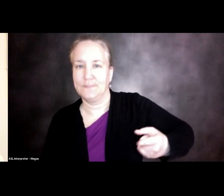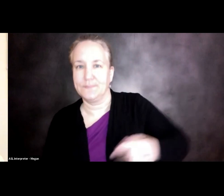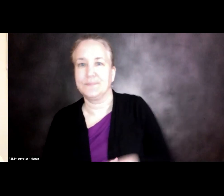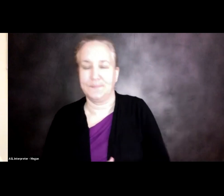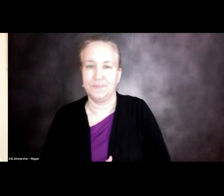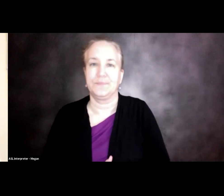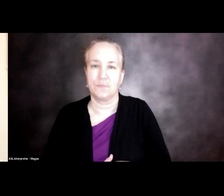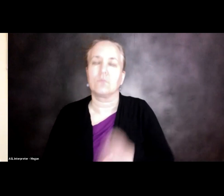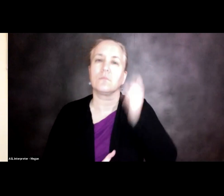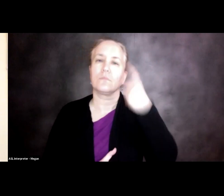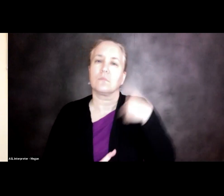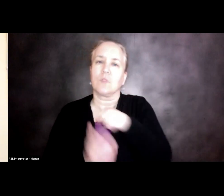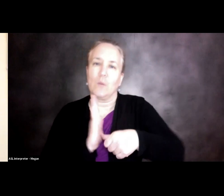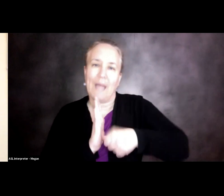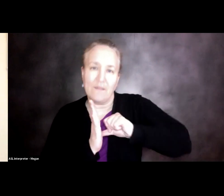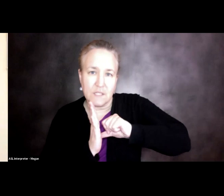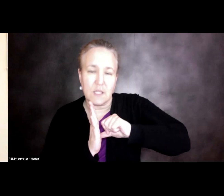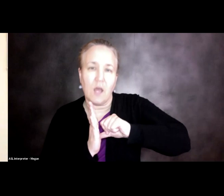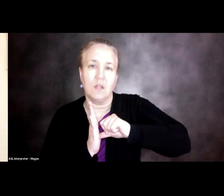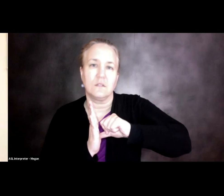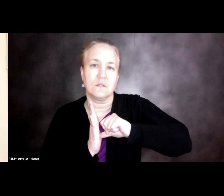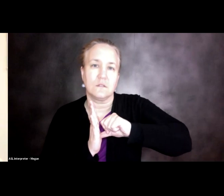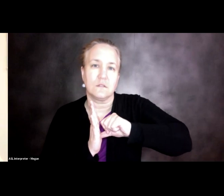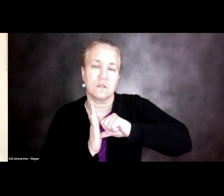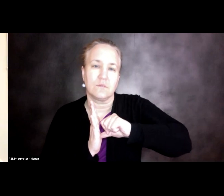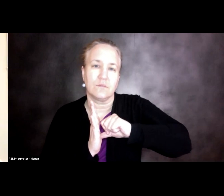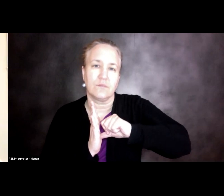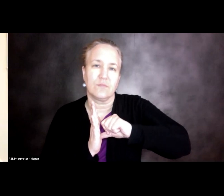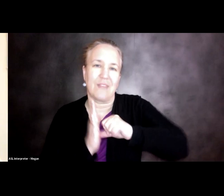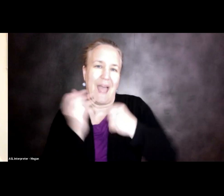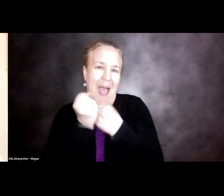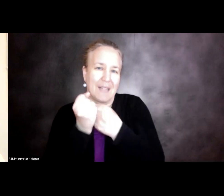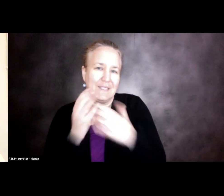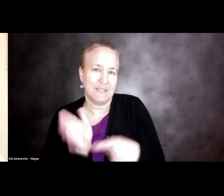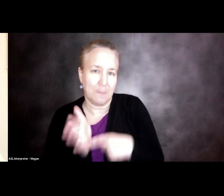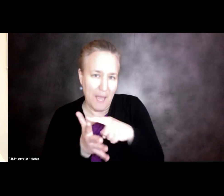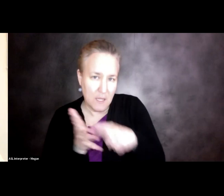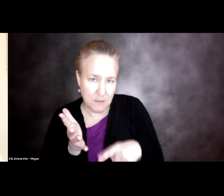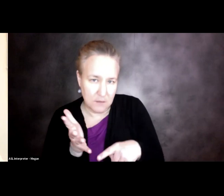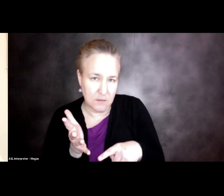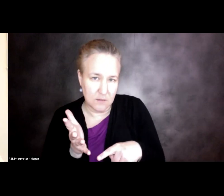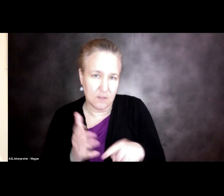We emphasize activist's demands, violence, and the threat